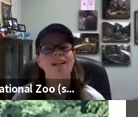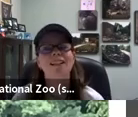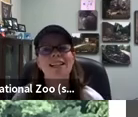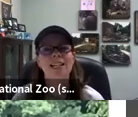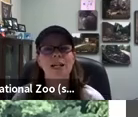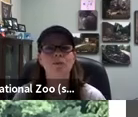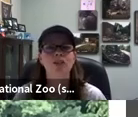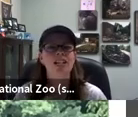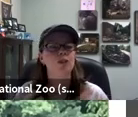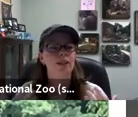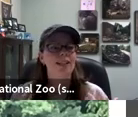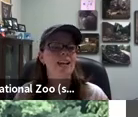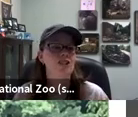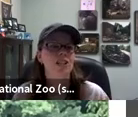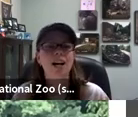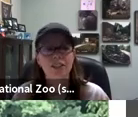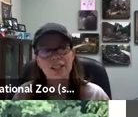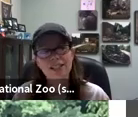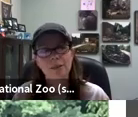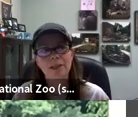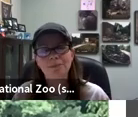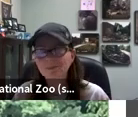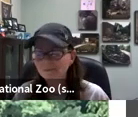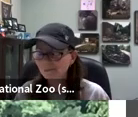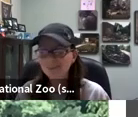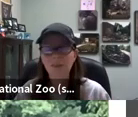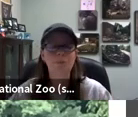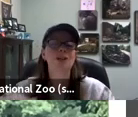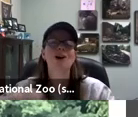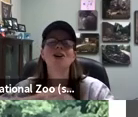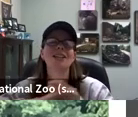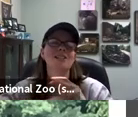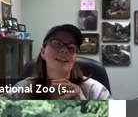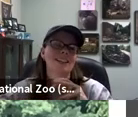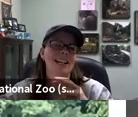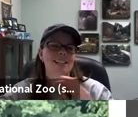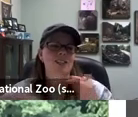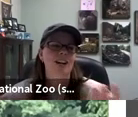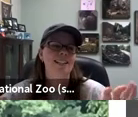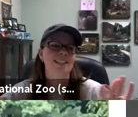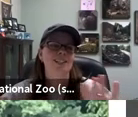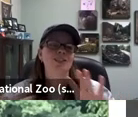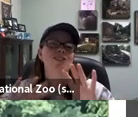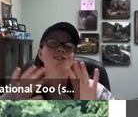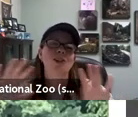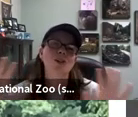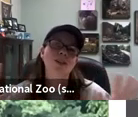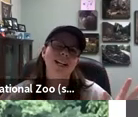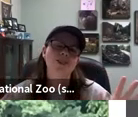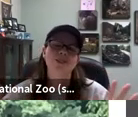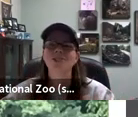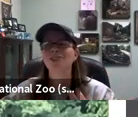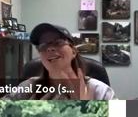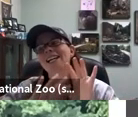a lot of time redoing the Asian otter exhibit. Put all these fantastic grasses... it looks so